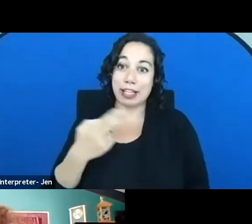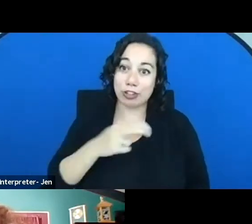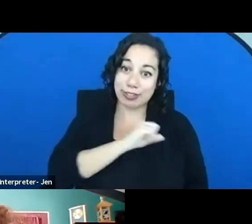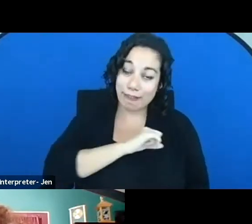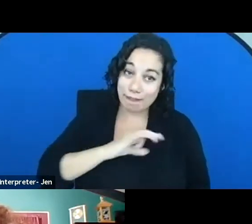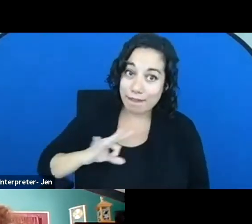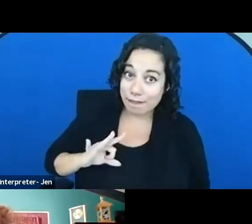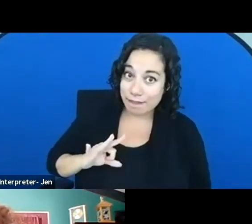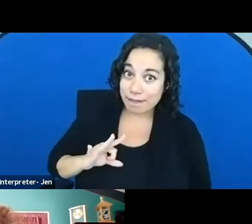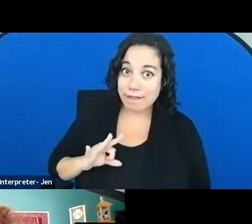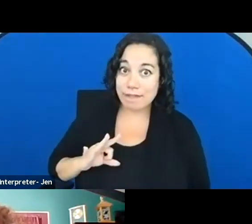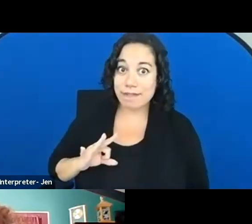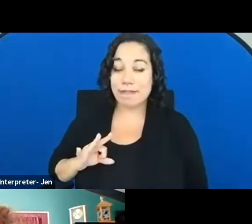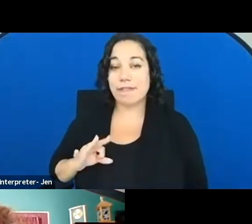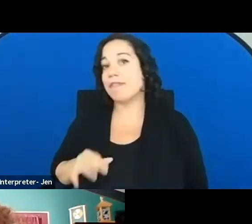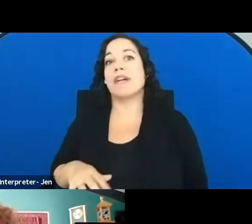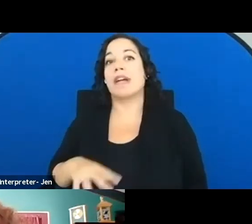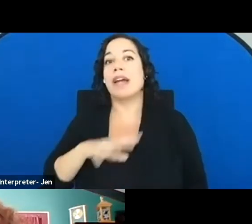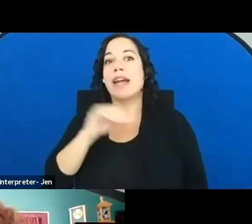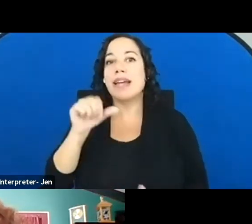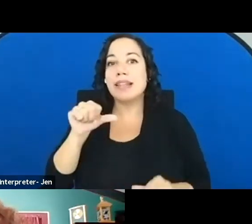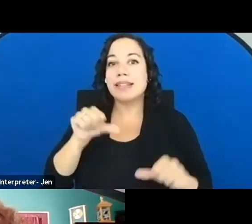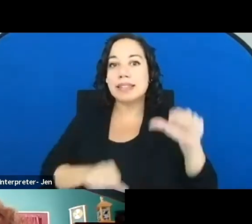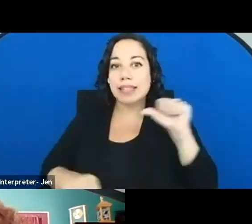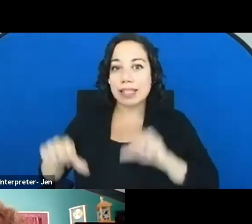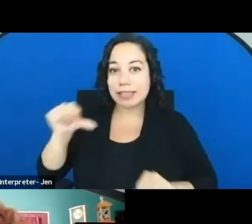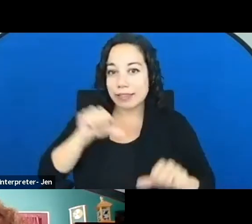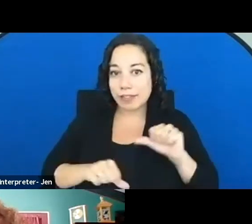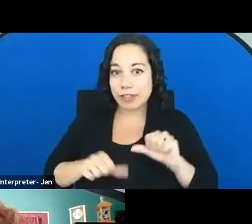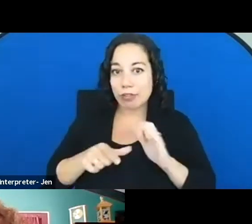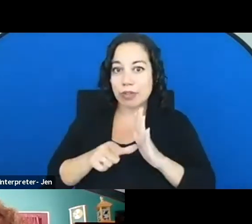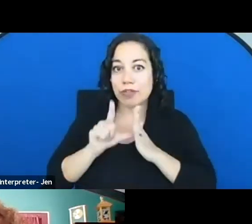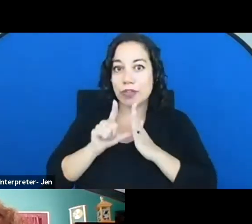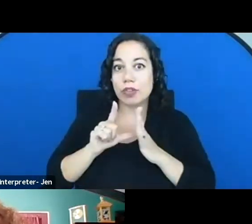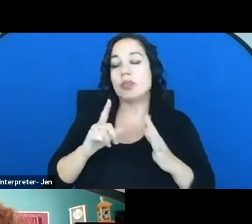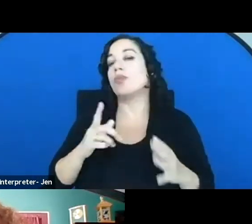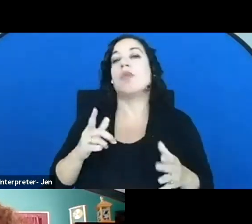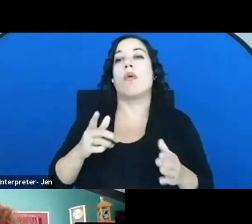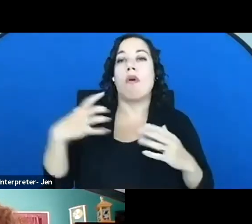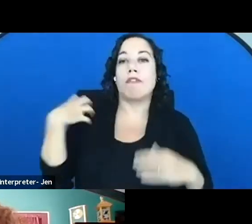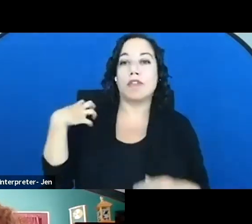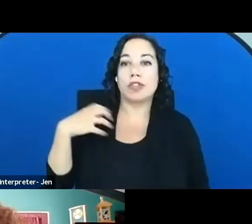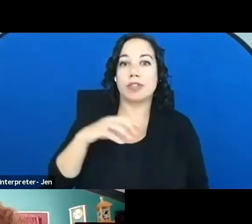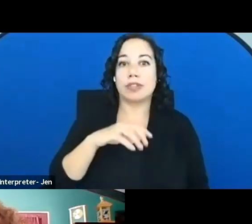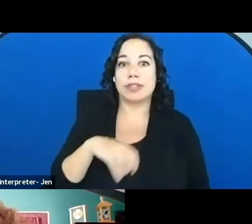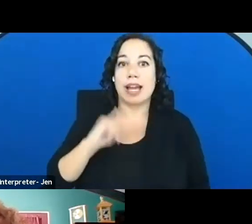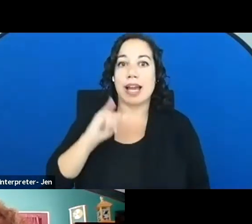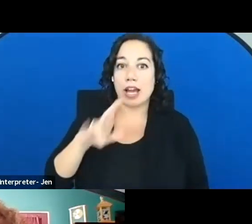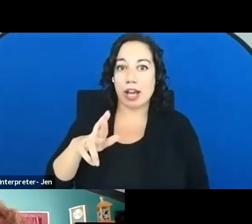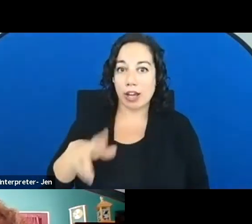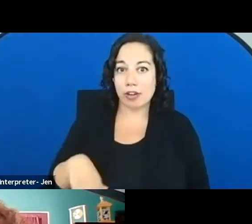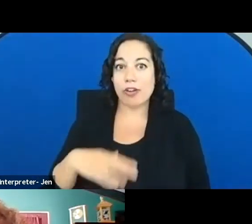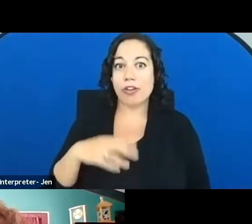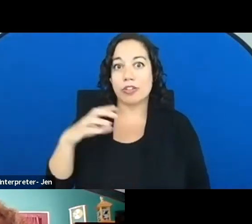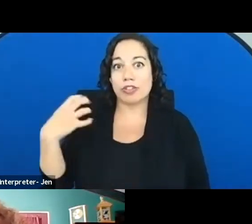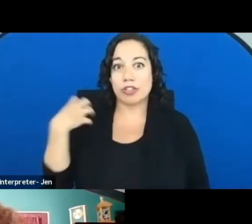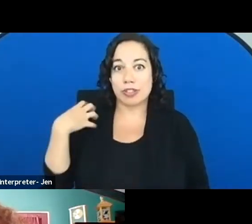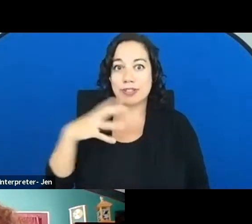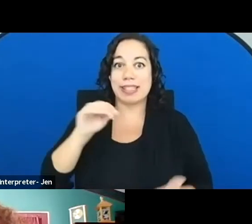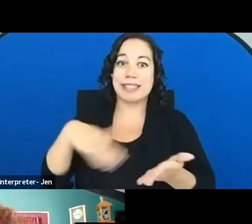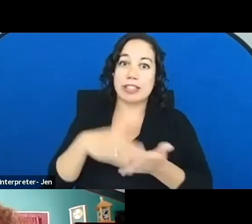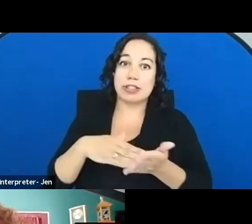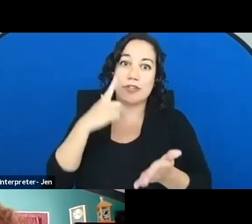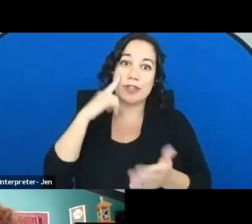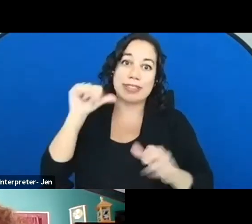review officers and IRG chiefs from the Center for Scientific Review, and our advocates for